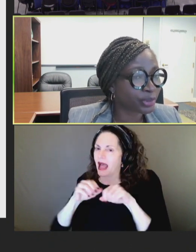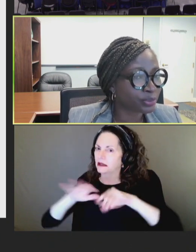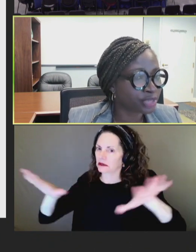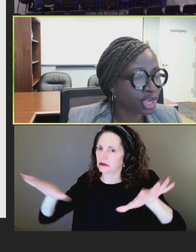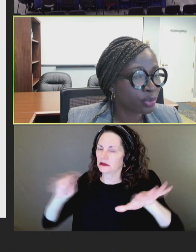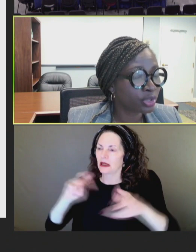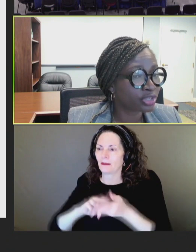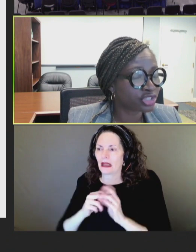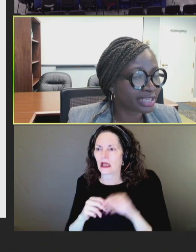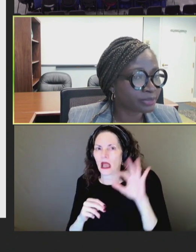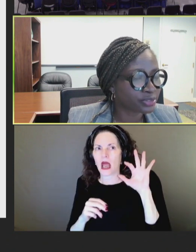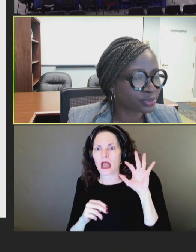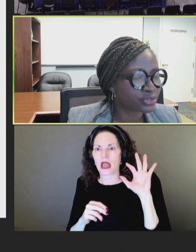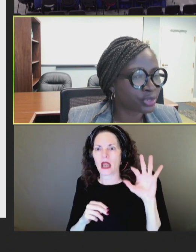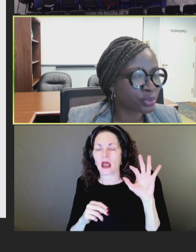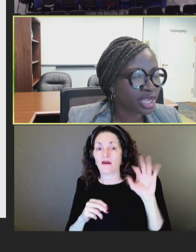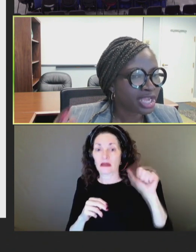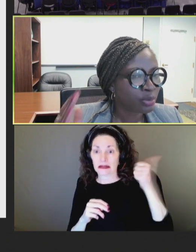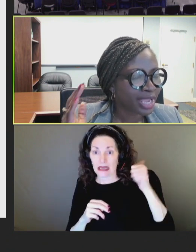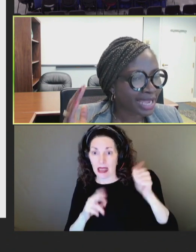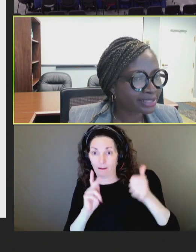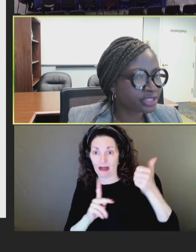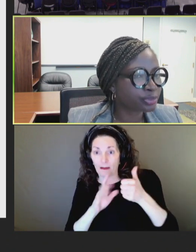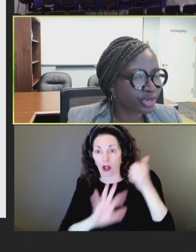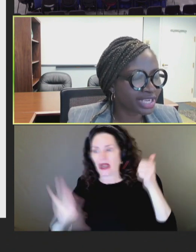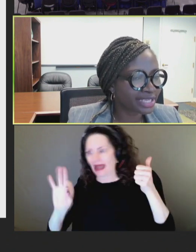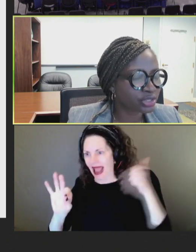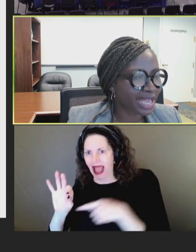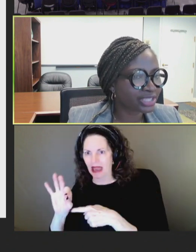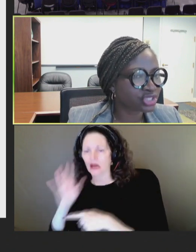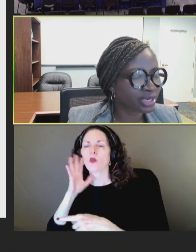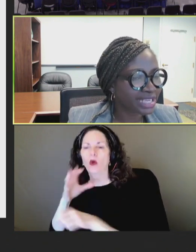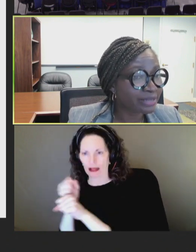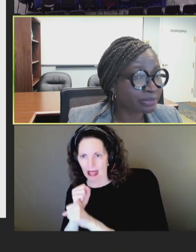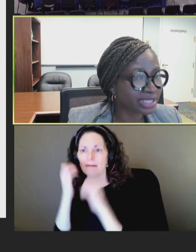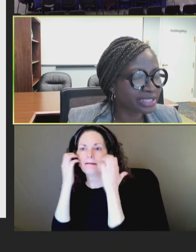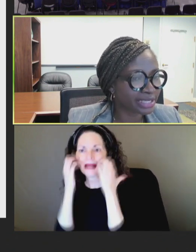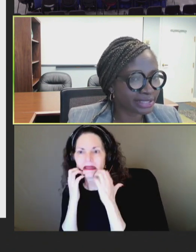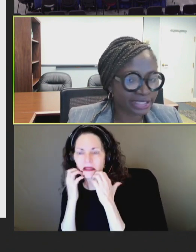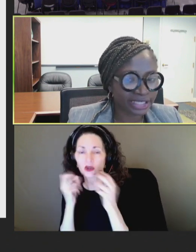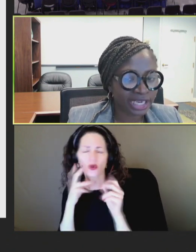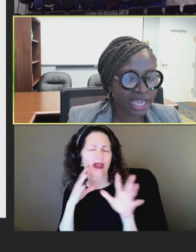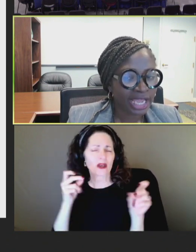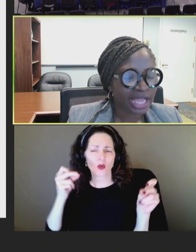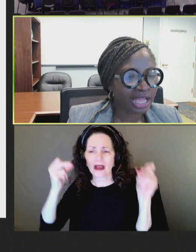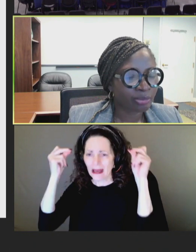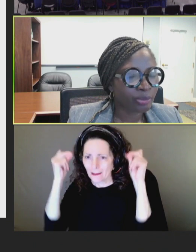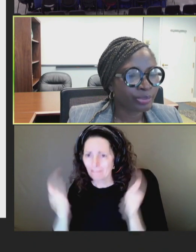exposed will contract measles. So, we had to spring into action immediately.